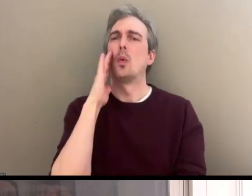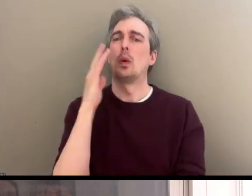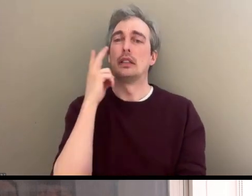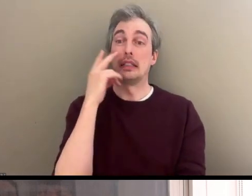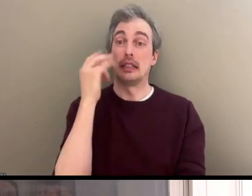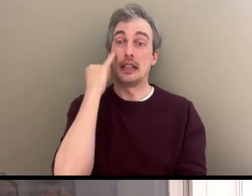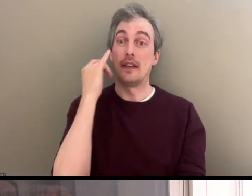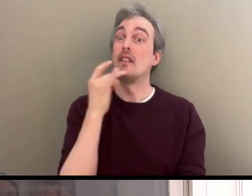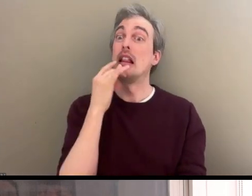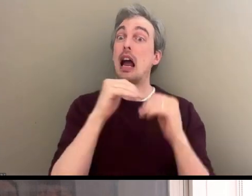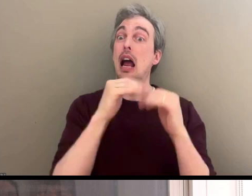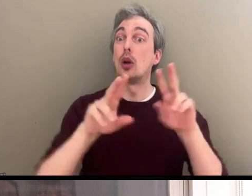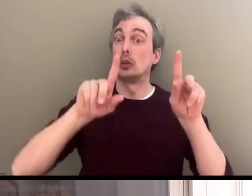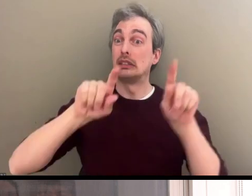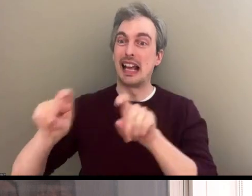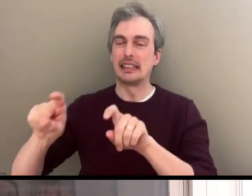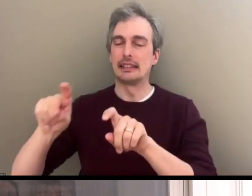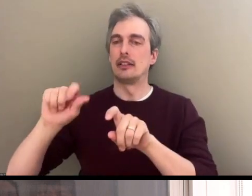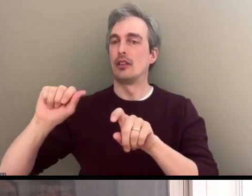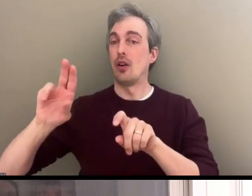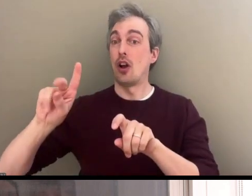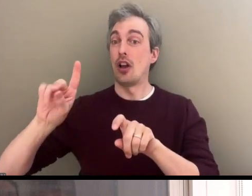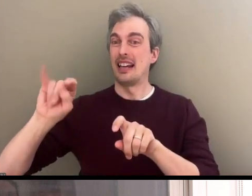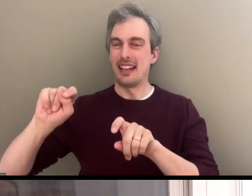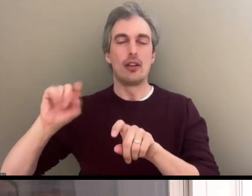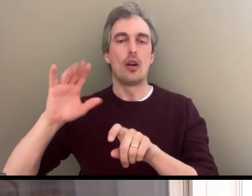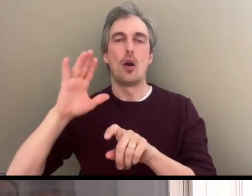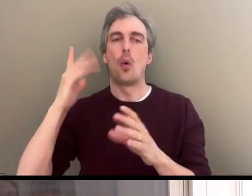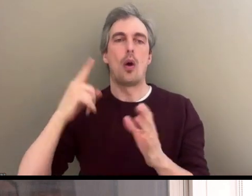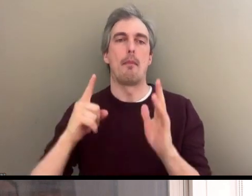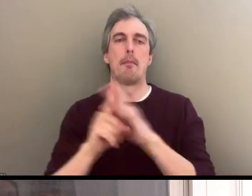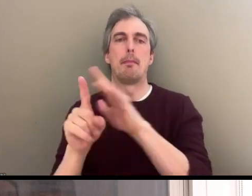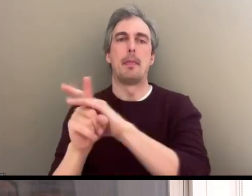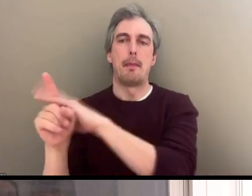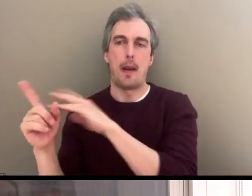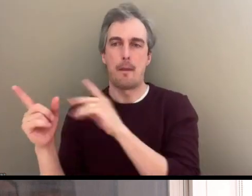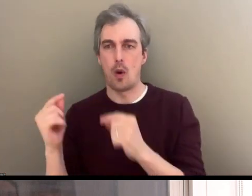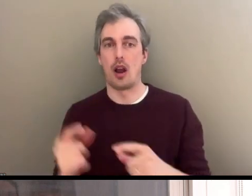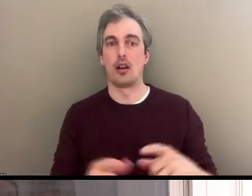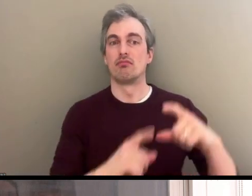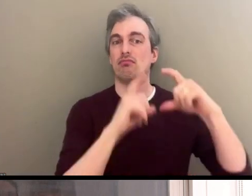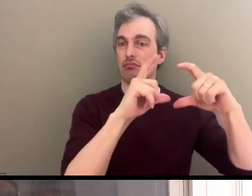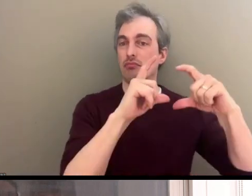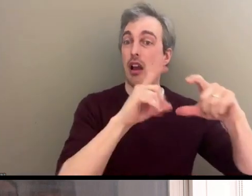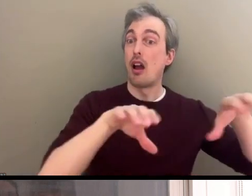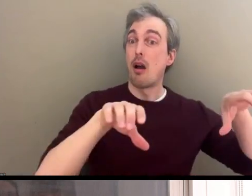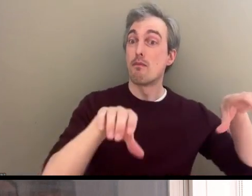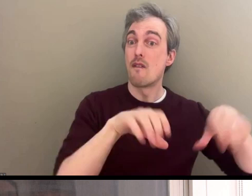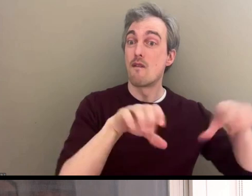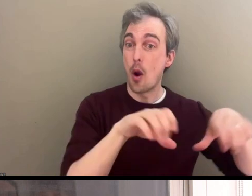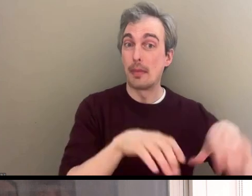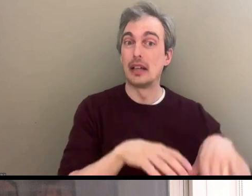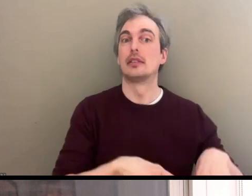You see four little circular graphs for performance, accessibility, best practices, and SEO.